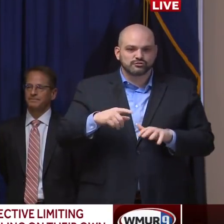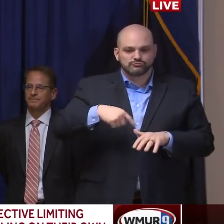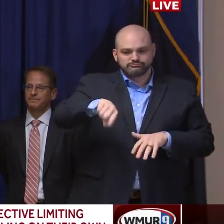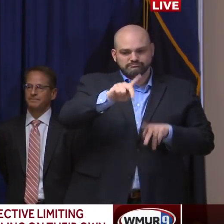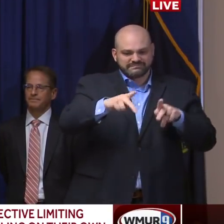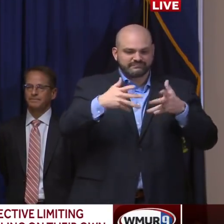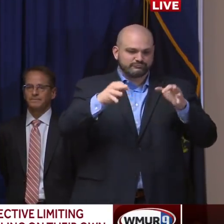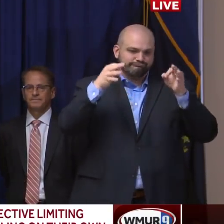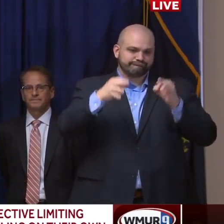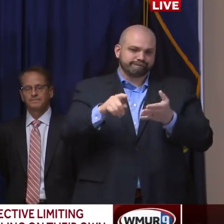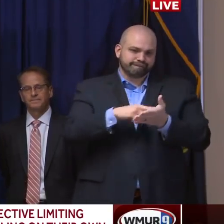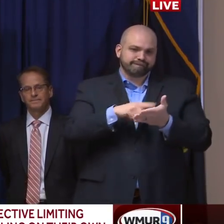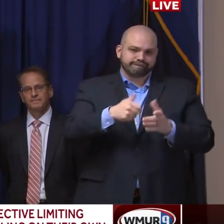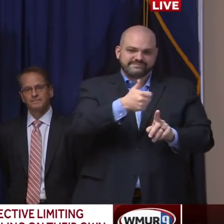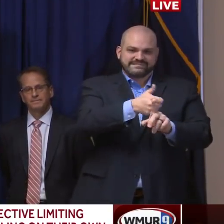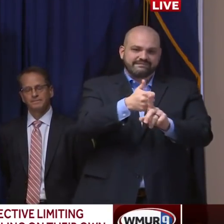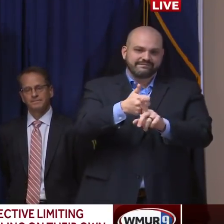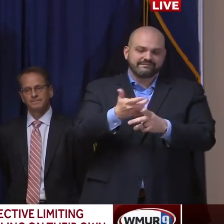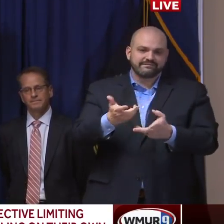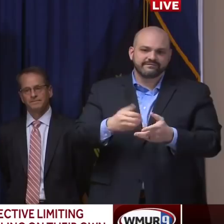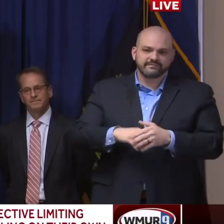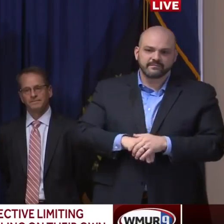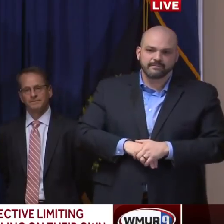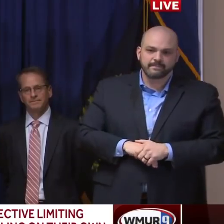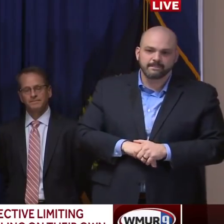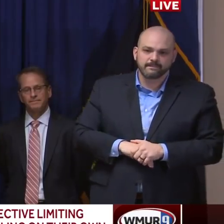THE VAST MAJORITY OF CASES ARE BEING POSTPONED.